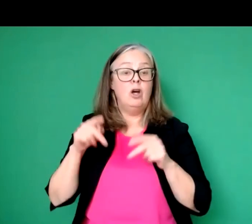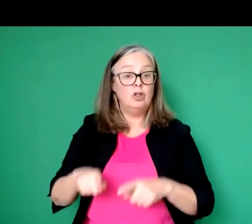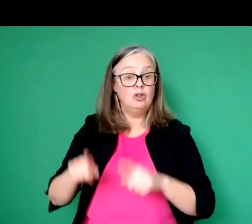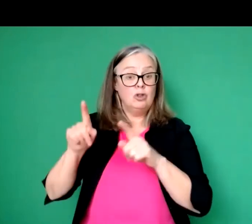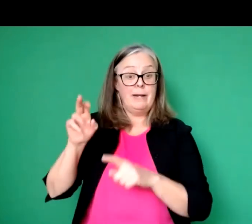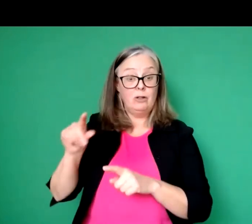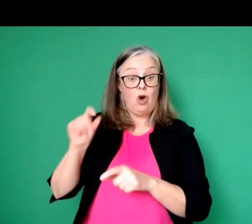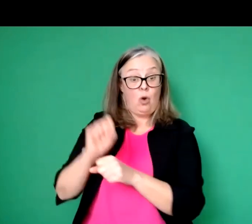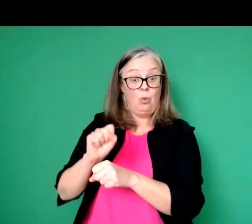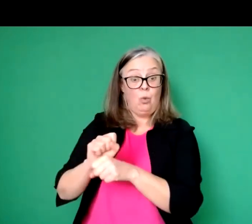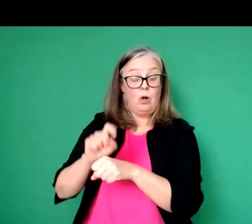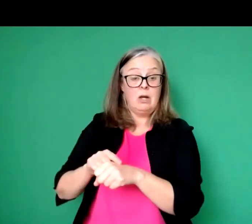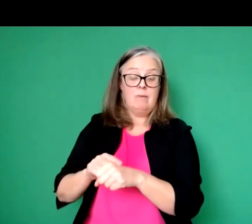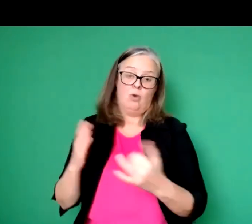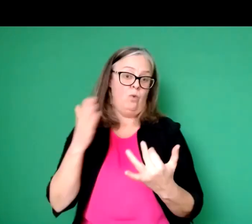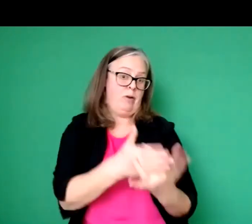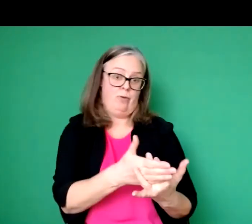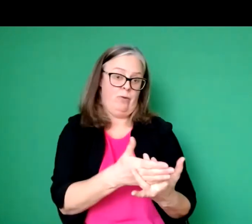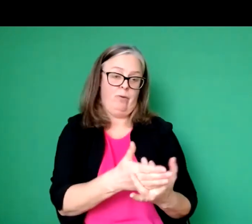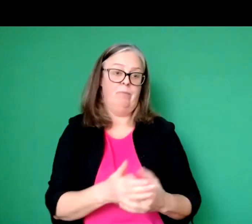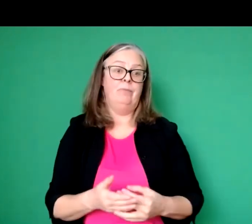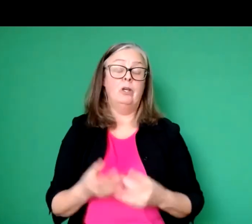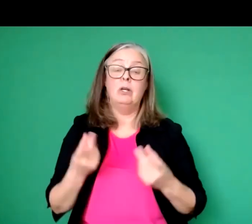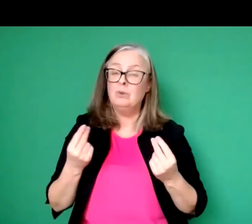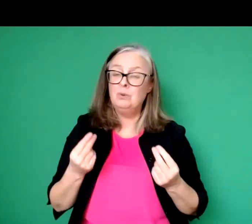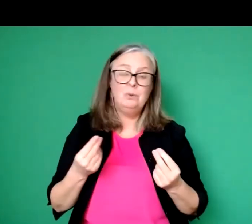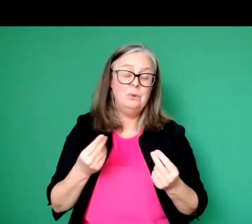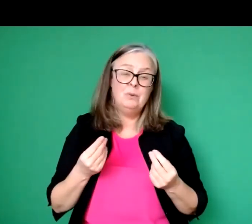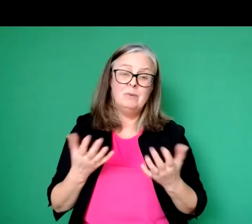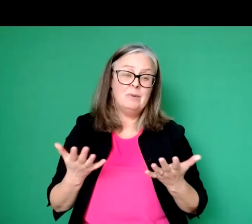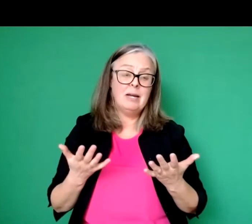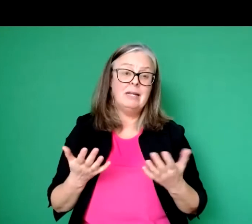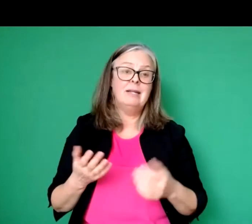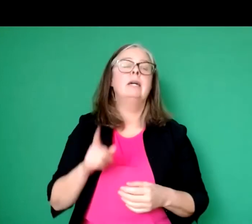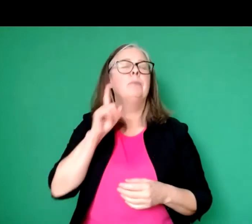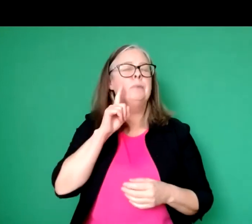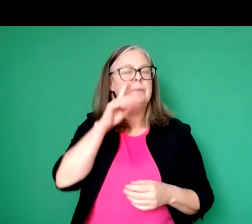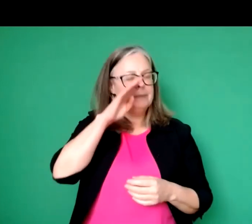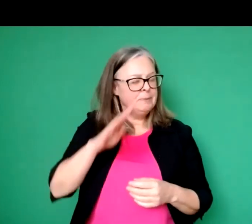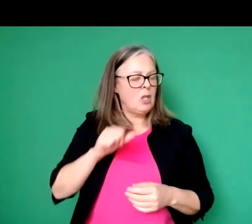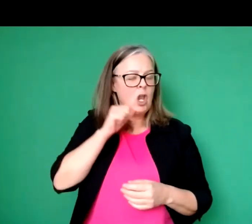don't interfere with that dog the best thing you can ever do is pretend the dog does not exist